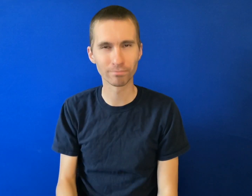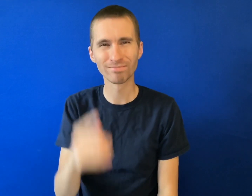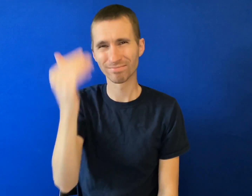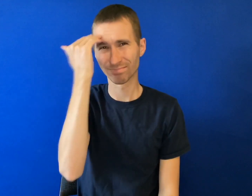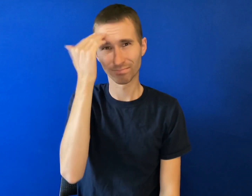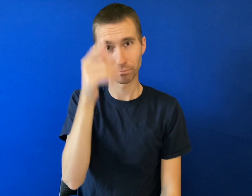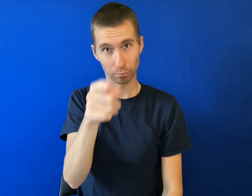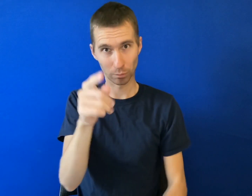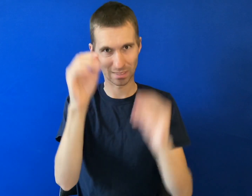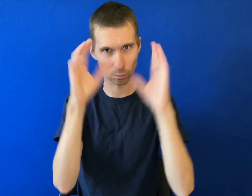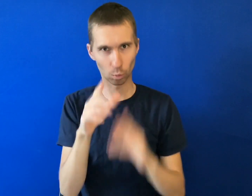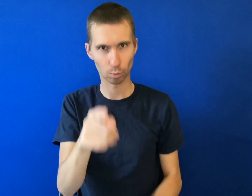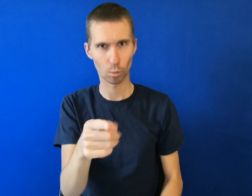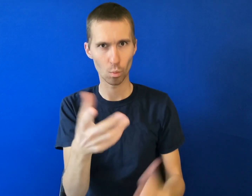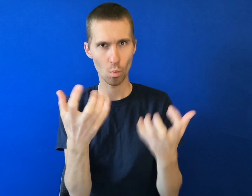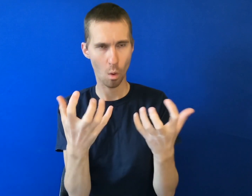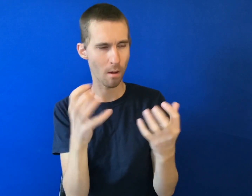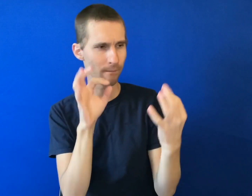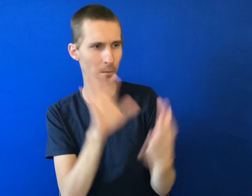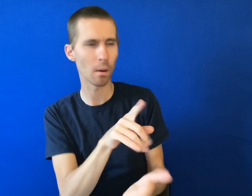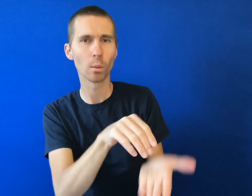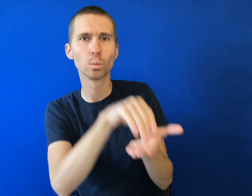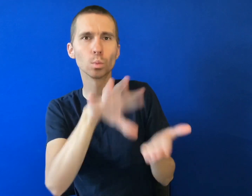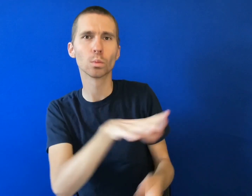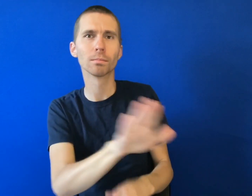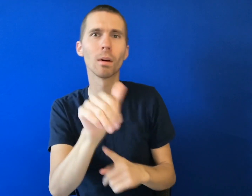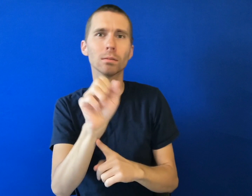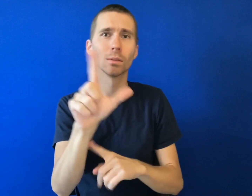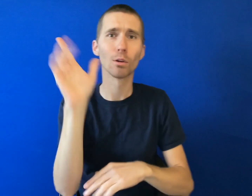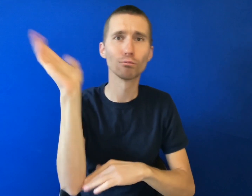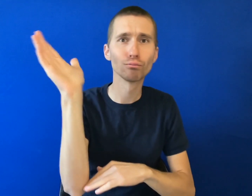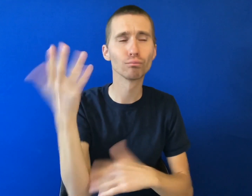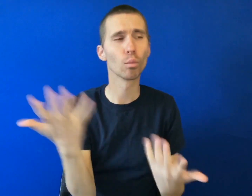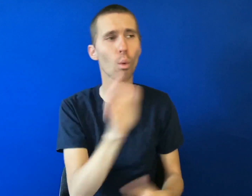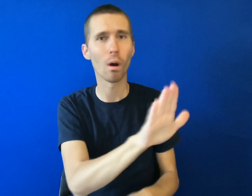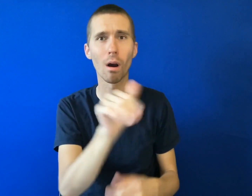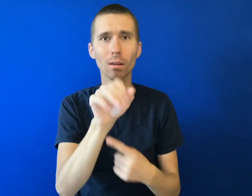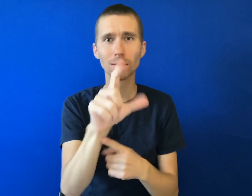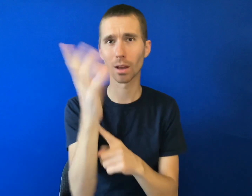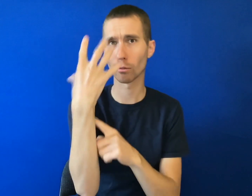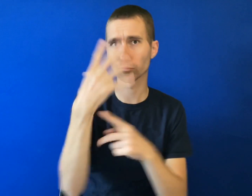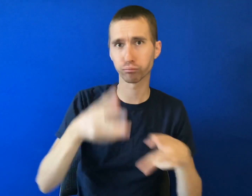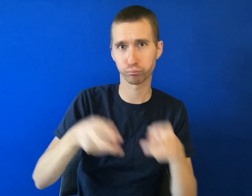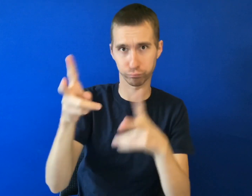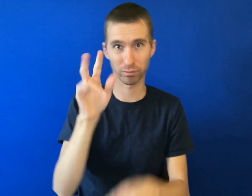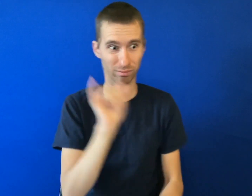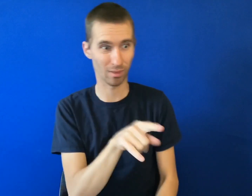As an instructor, you may want to find a way to provide feedback for students' video-recorded ASL presentations and ASL video content.